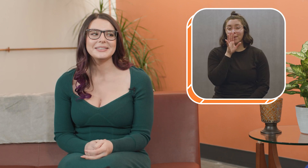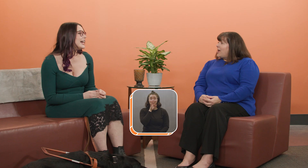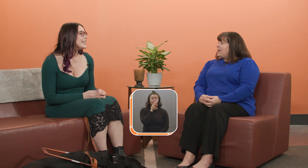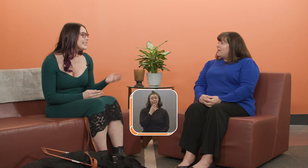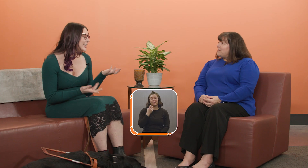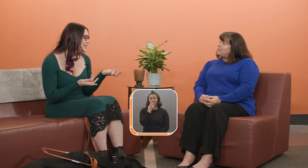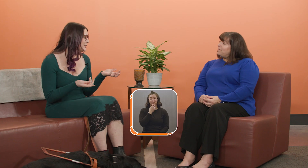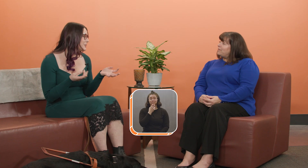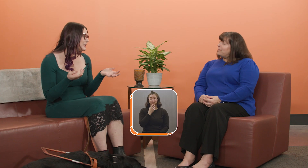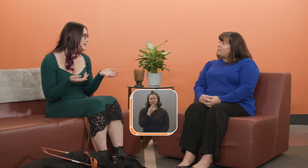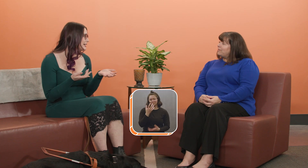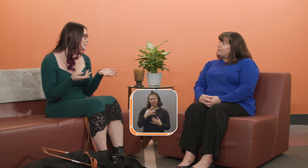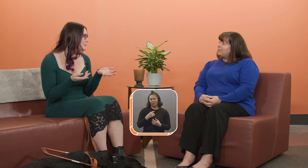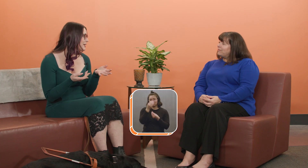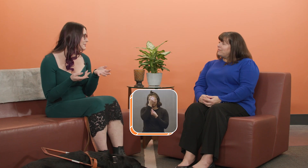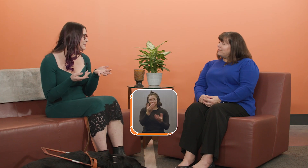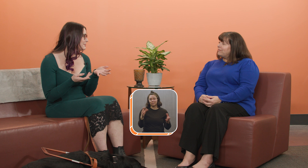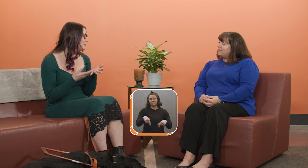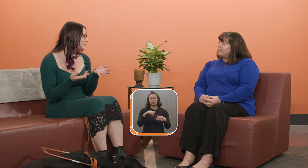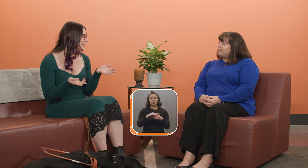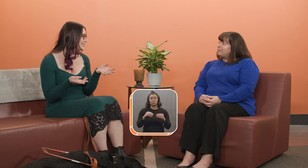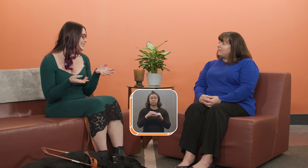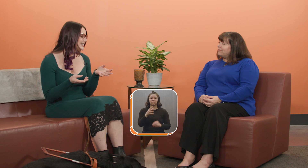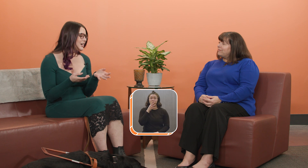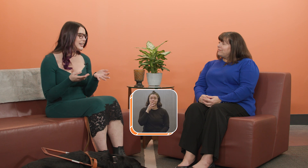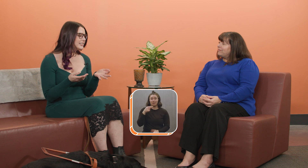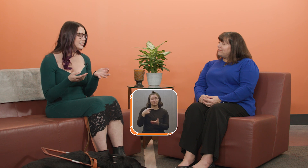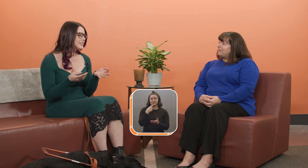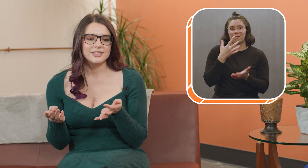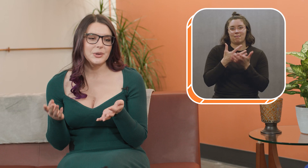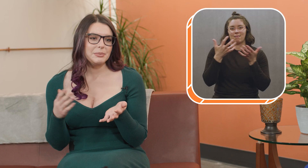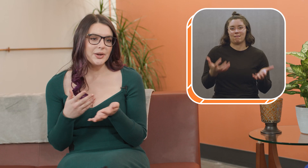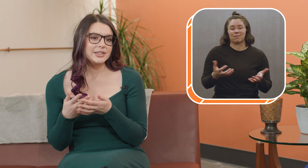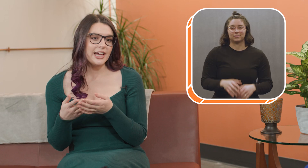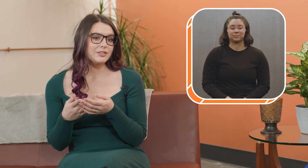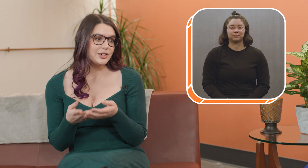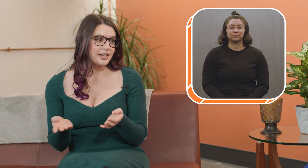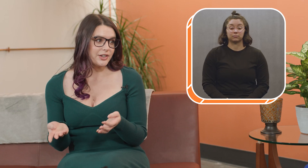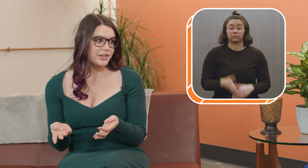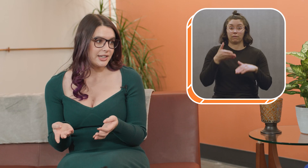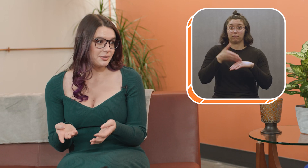I like to tell this story because my mom says this a lot. So apparently after I got hearing aids